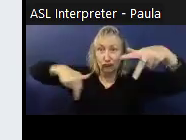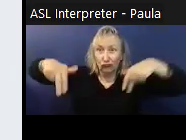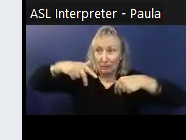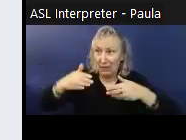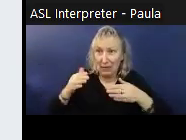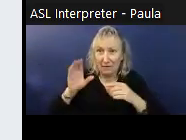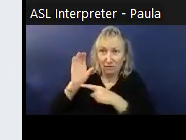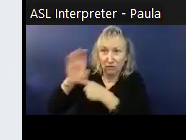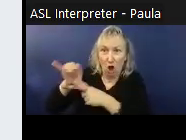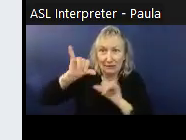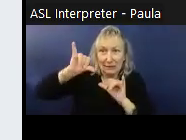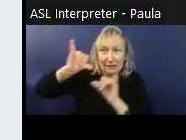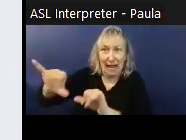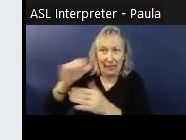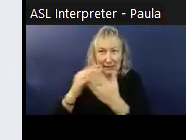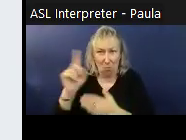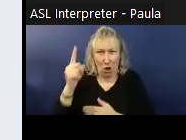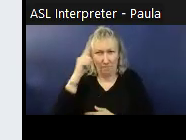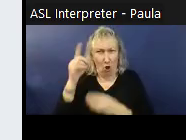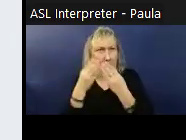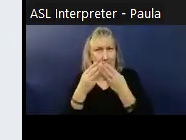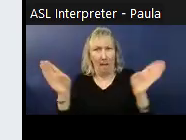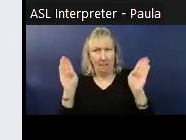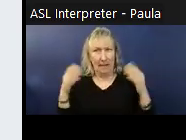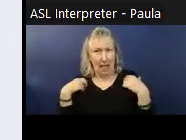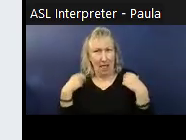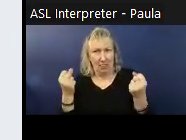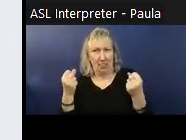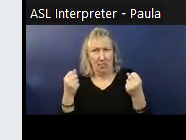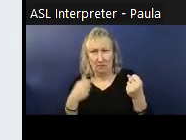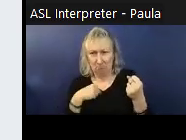health purposes. So maybe there's some clarification that I need on that,